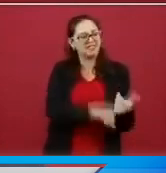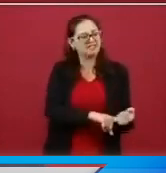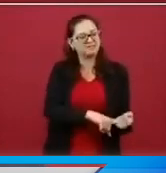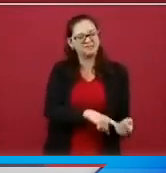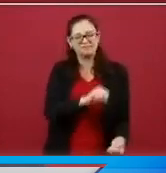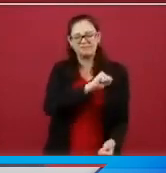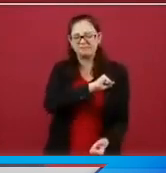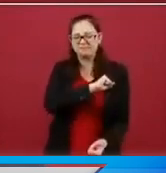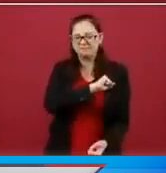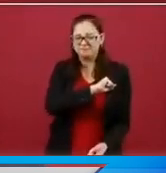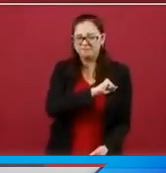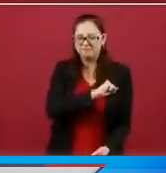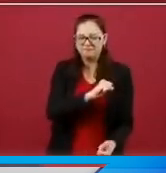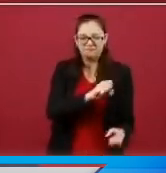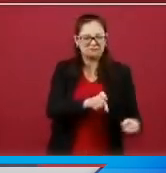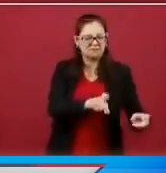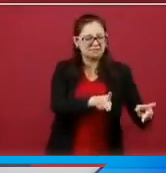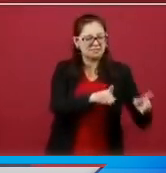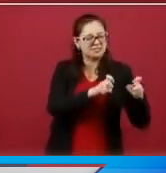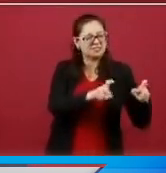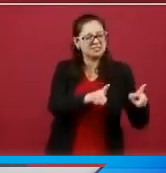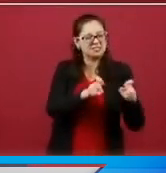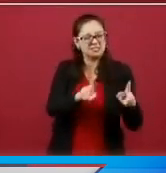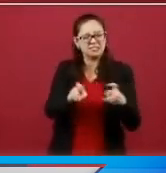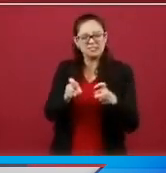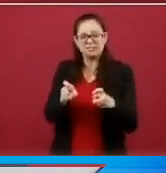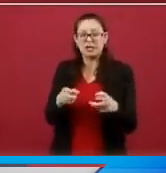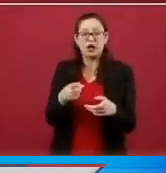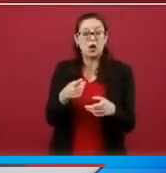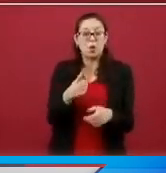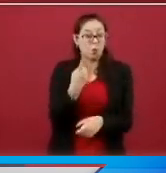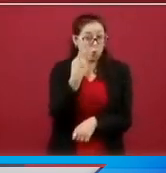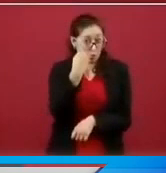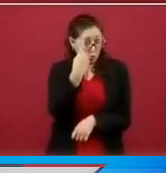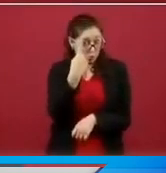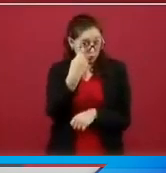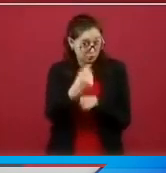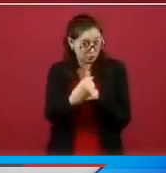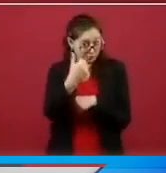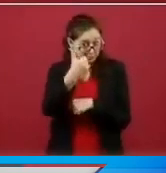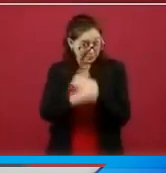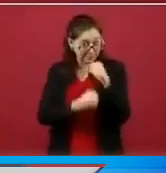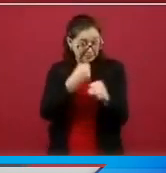The whole neoliberal period was characterized by pillage everything started from the Salinas administration